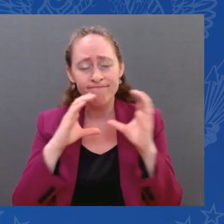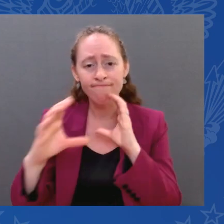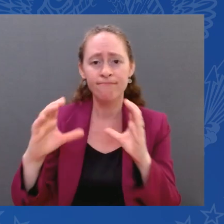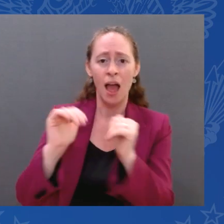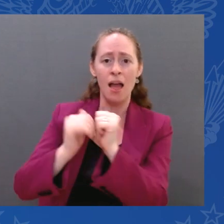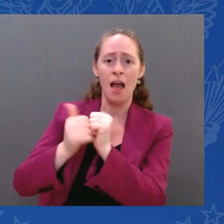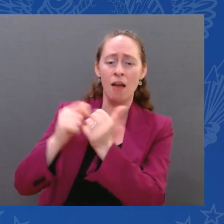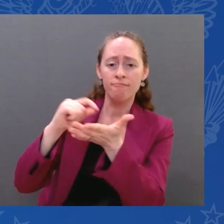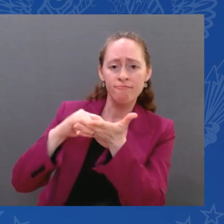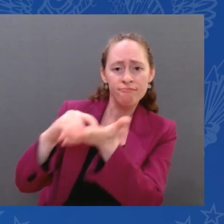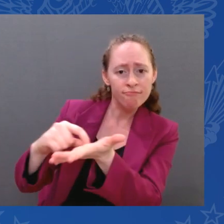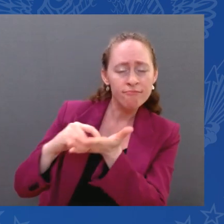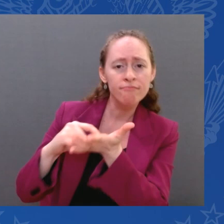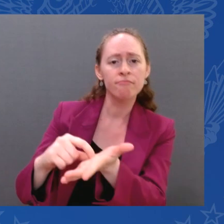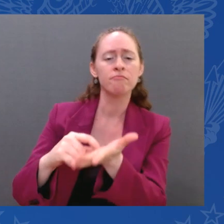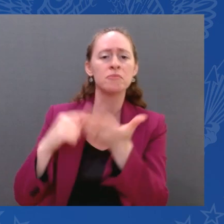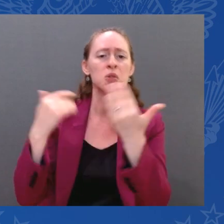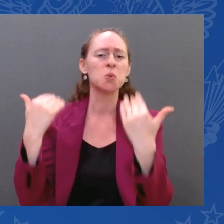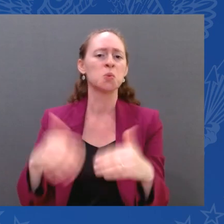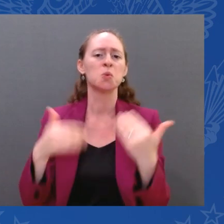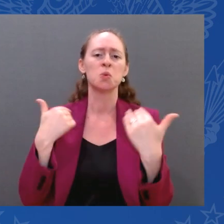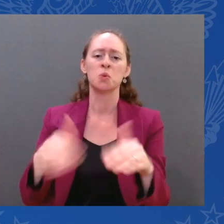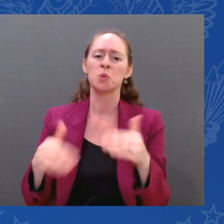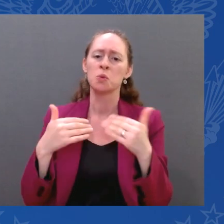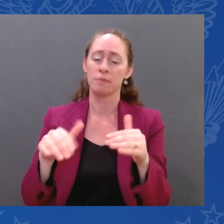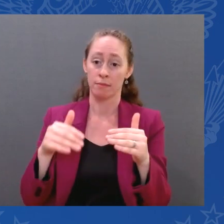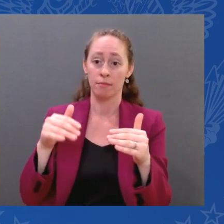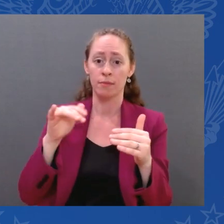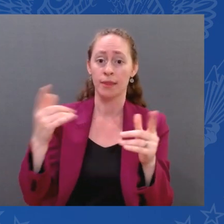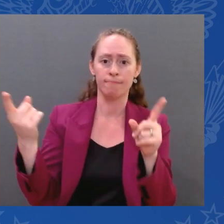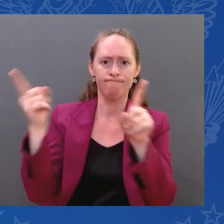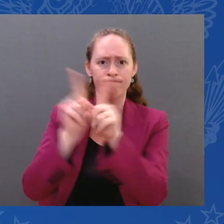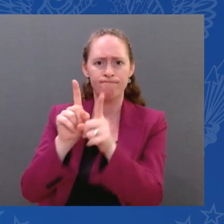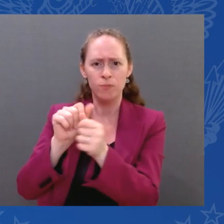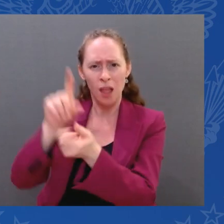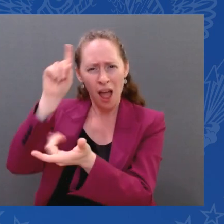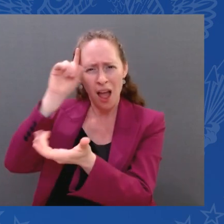working to end gun violence in America. Because of her, lives will be saved